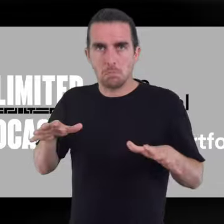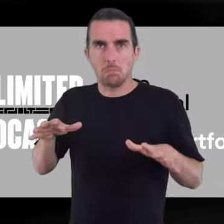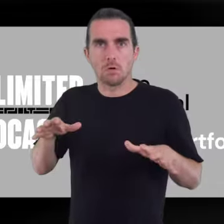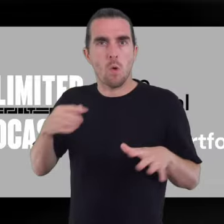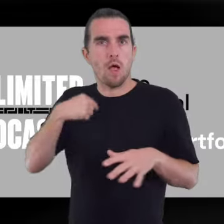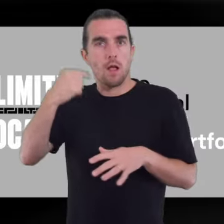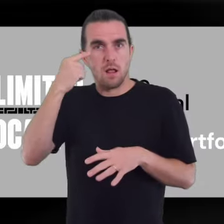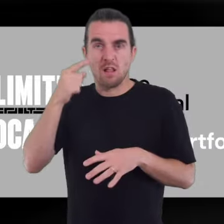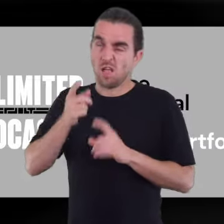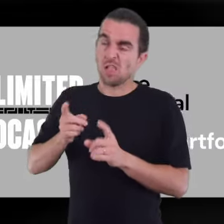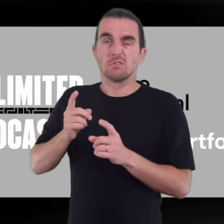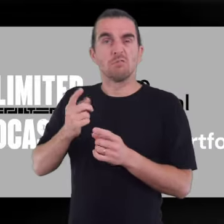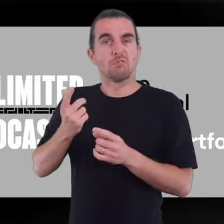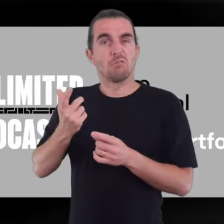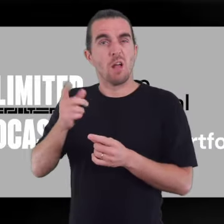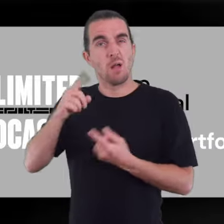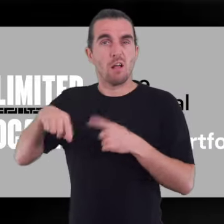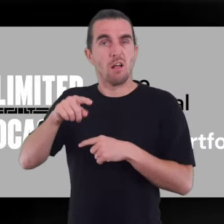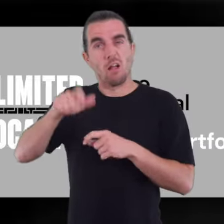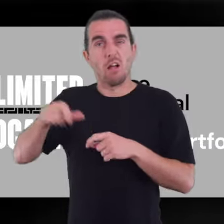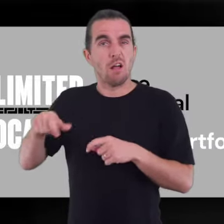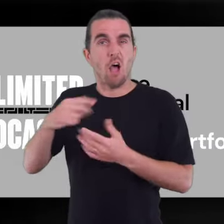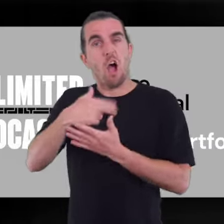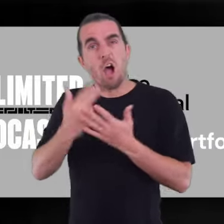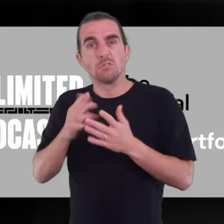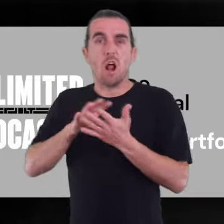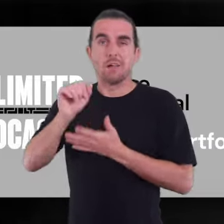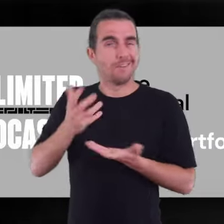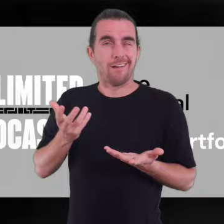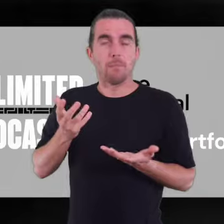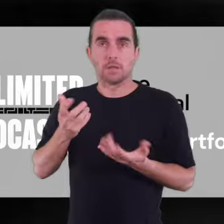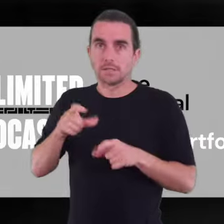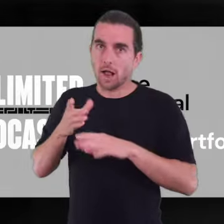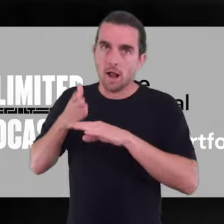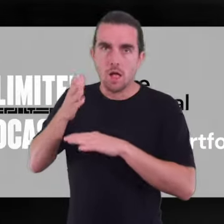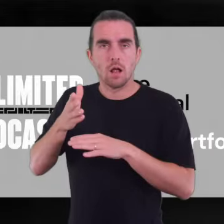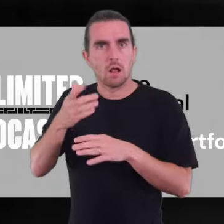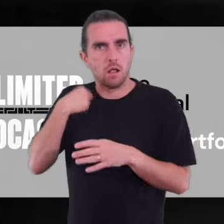Maybe they don't access that type of art and culture. So I think that actually that's a good thing,